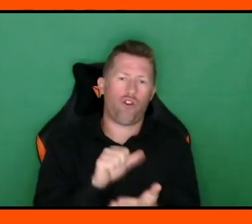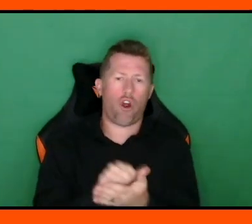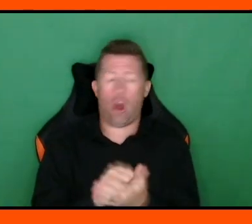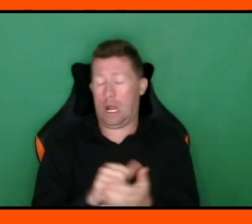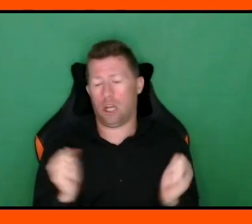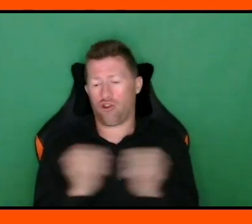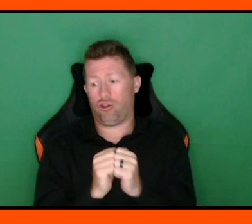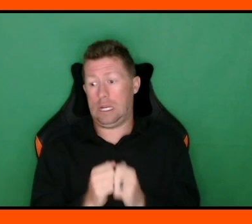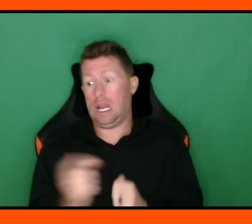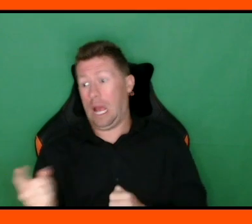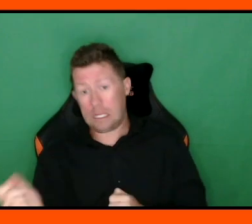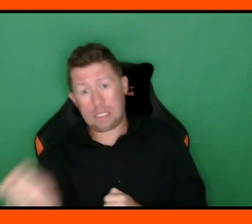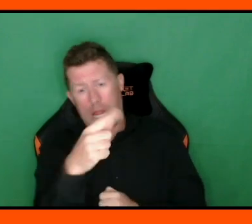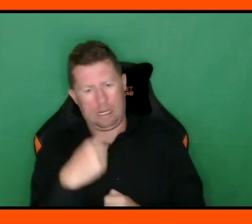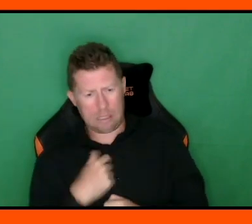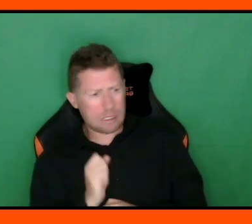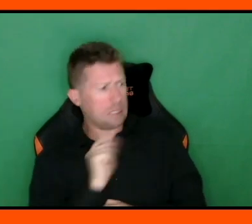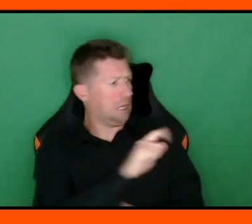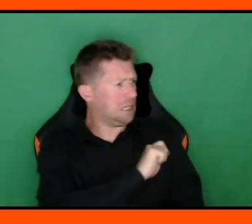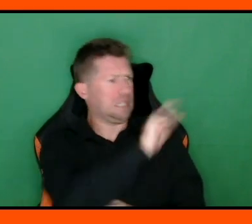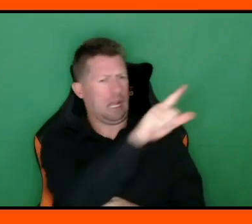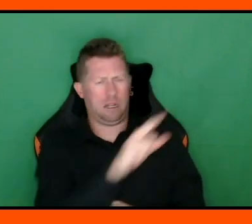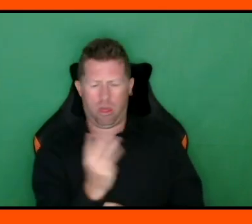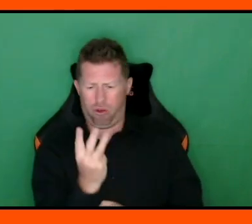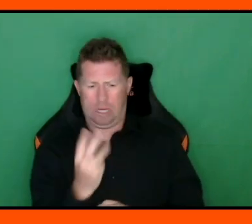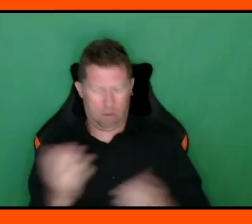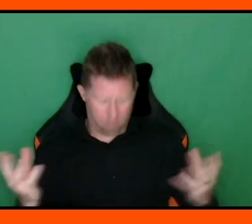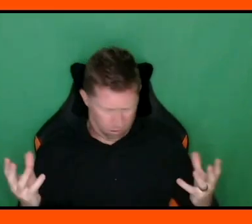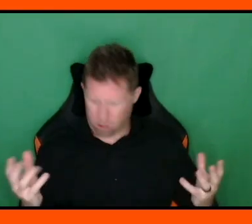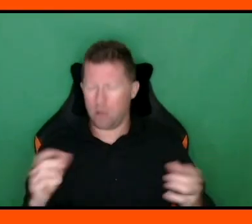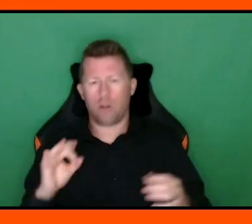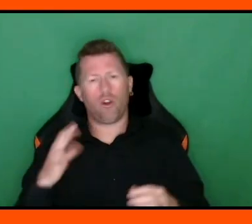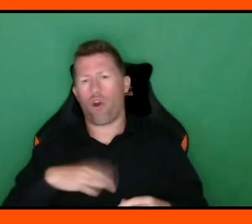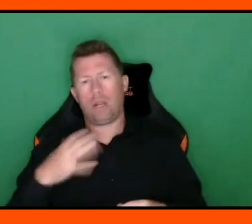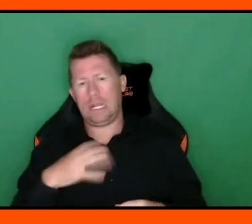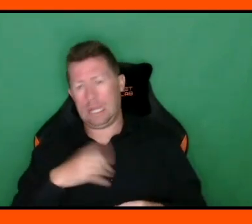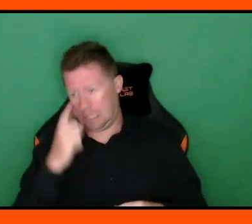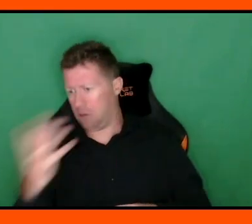will consolidate and help and there is the option to add a number of other organisations